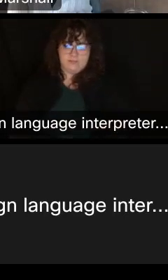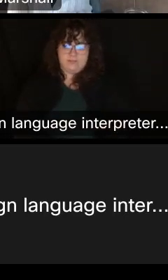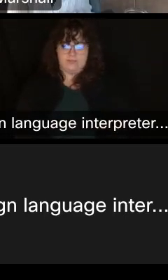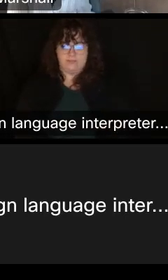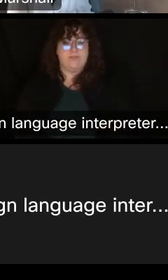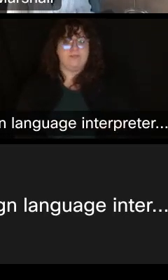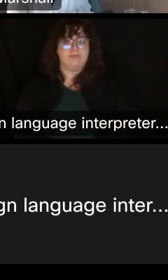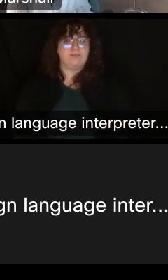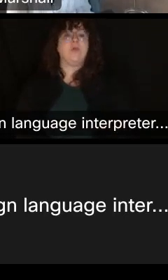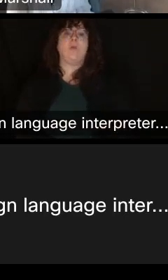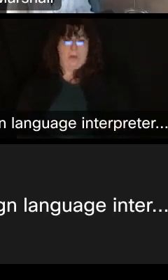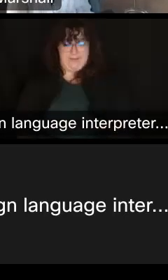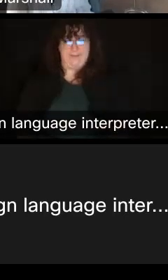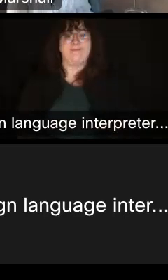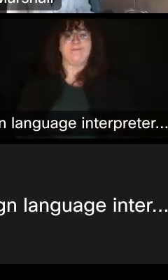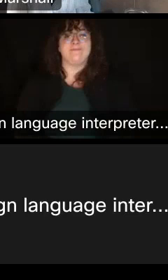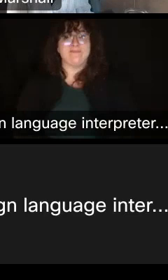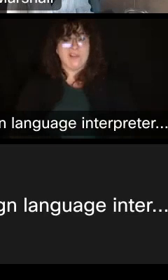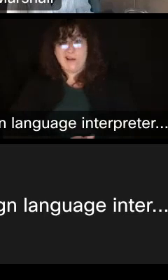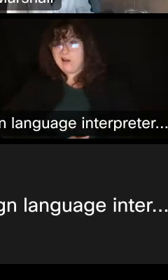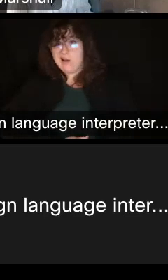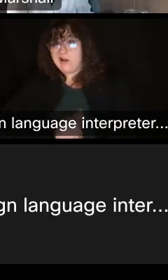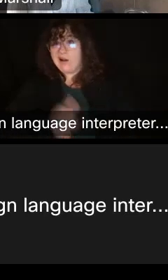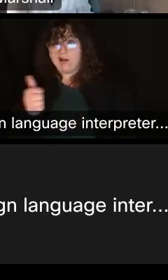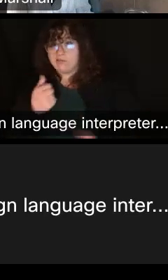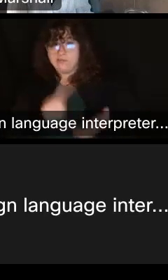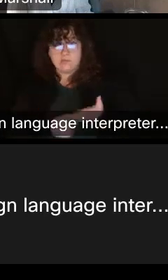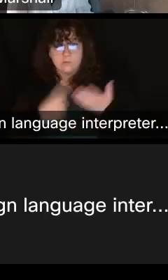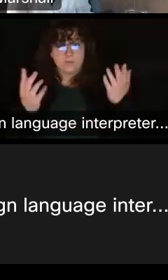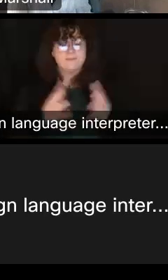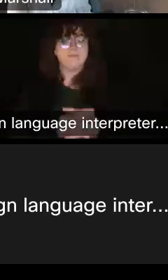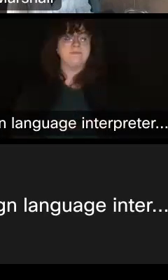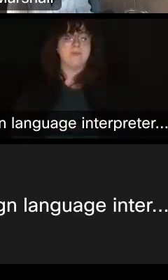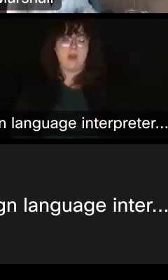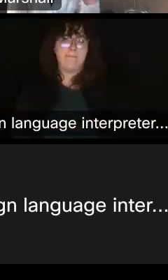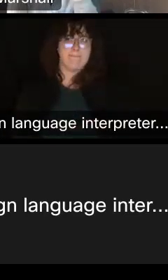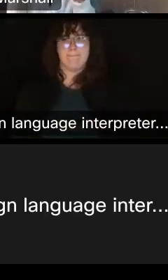Okay, so the other thing that we're going to get to. Okay. First of all,